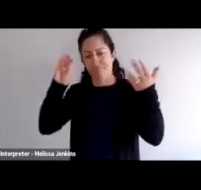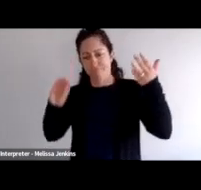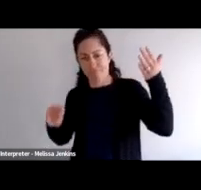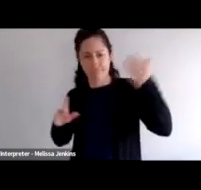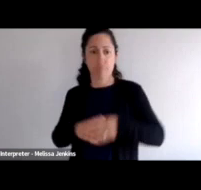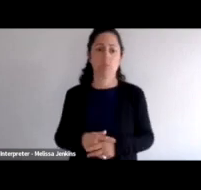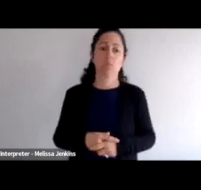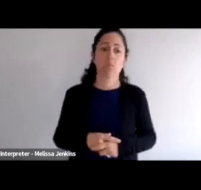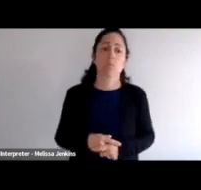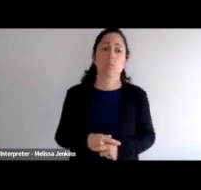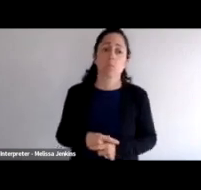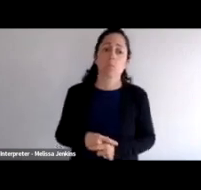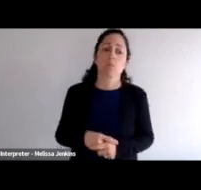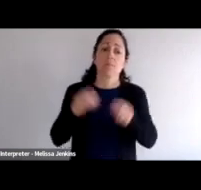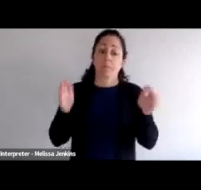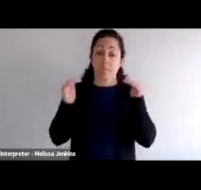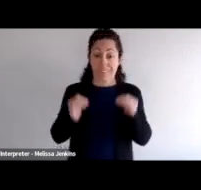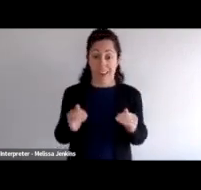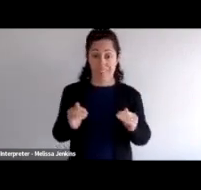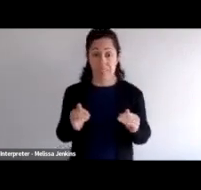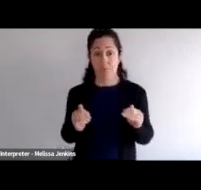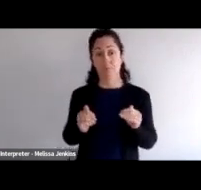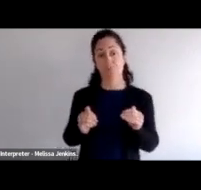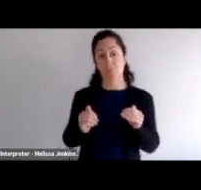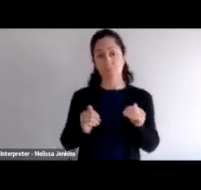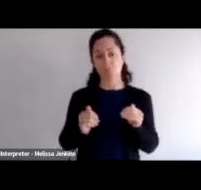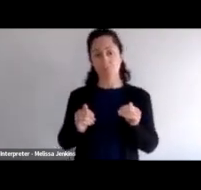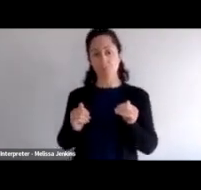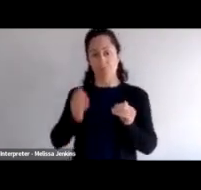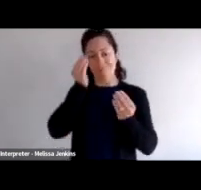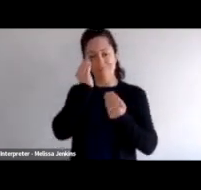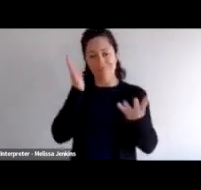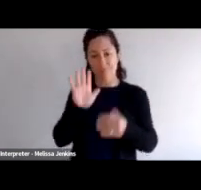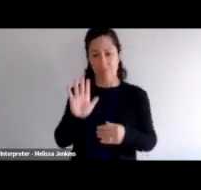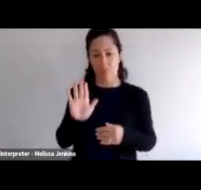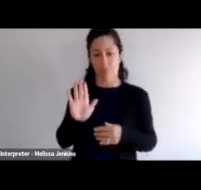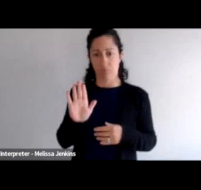You will enter your personal information. Again, this is only information that RARE-X